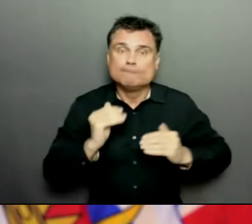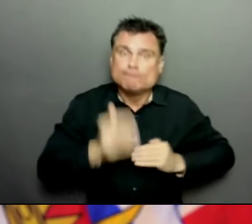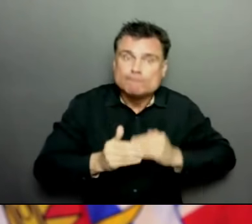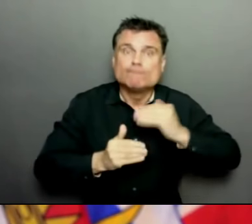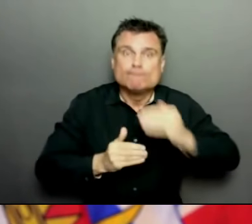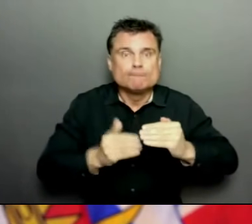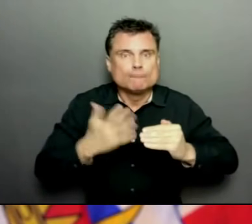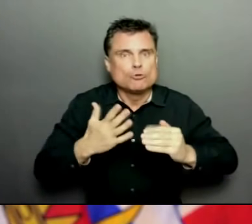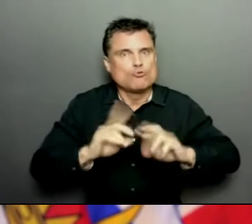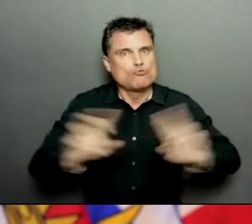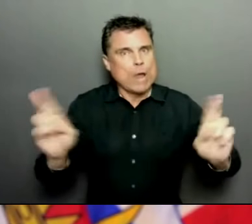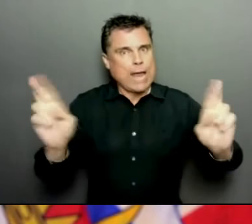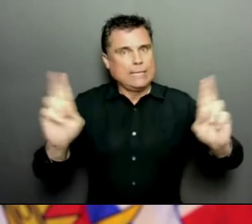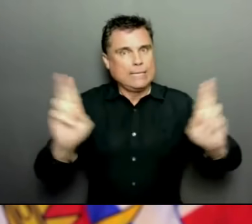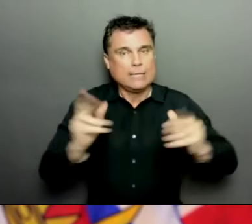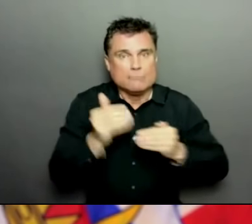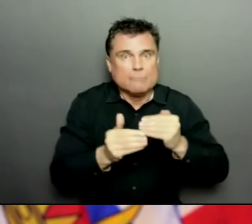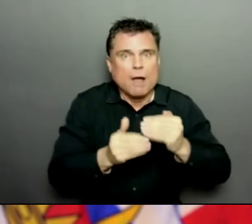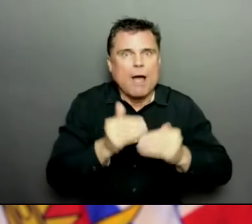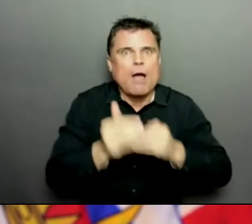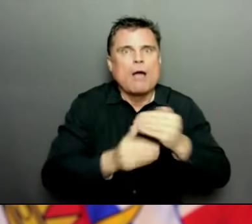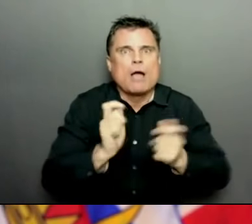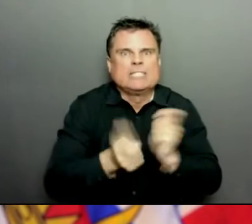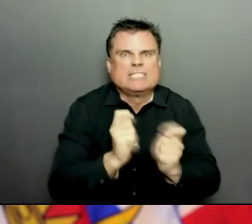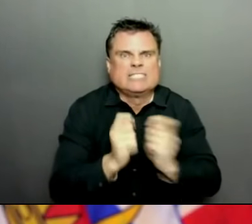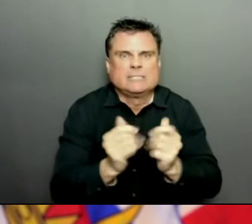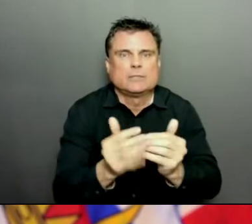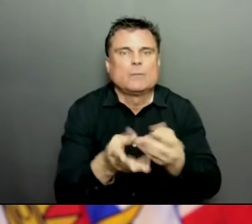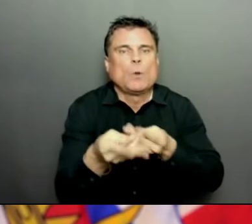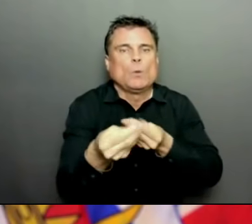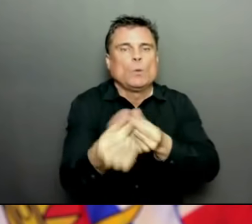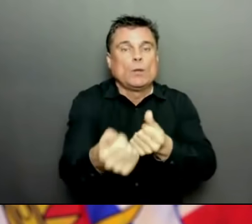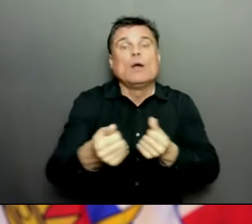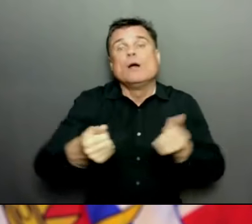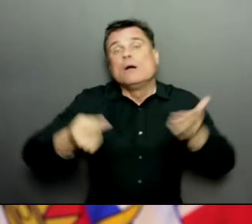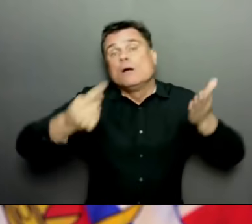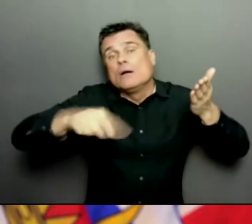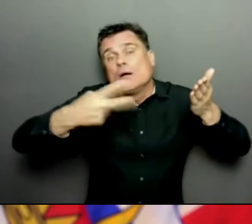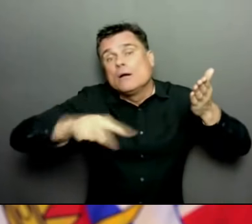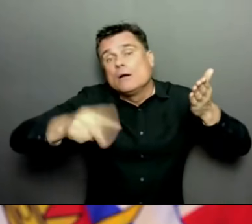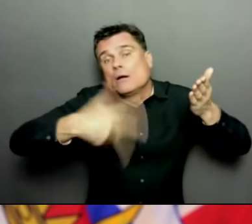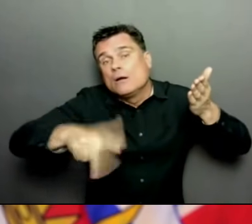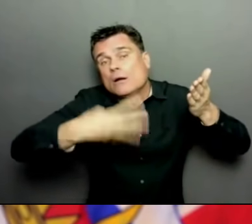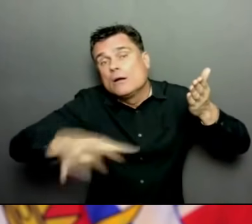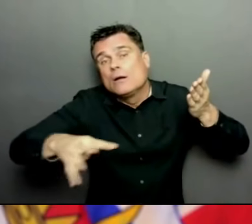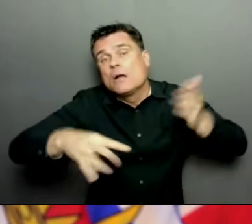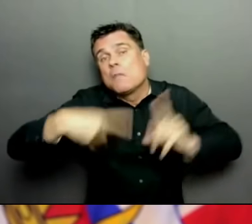and as we go through the coming weeks and months we will have more information and more details about